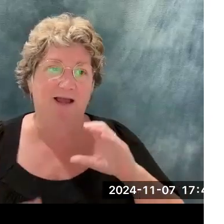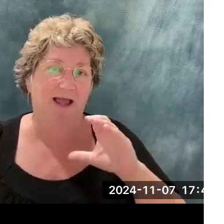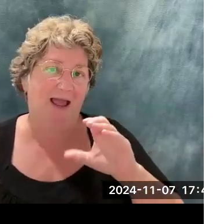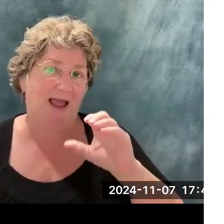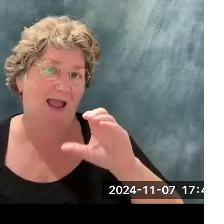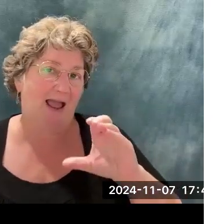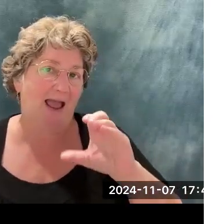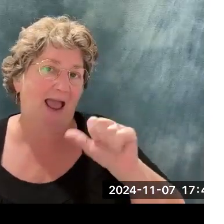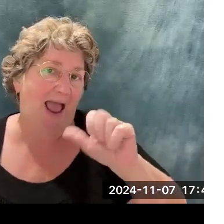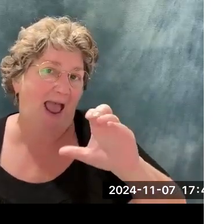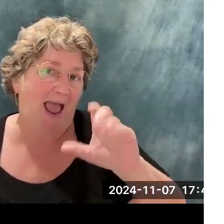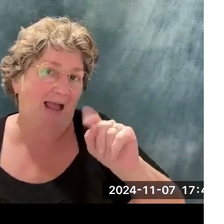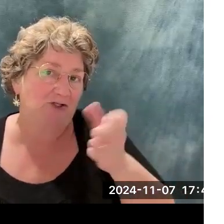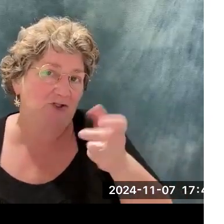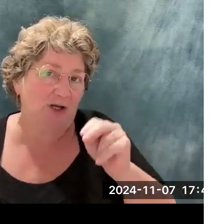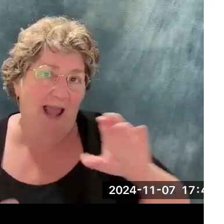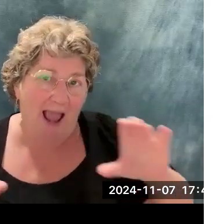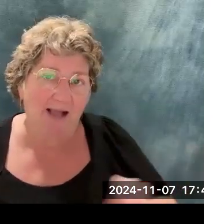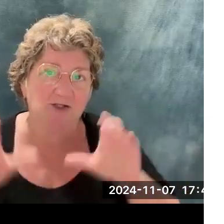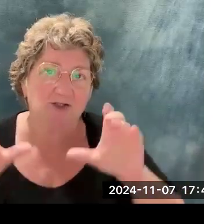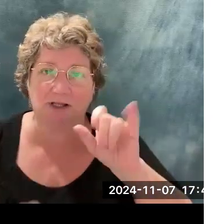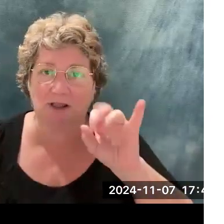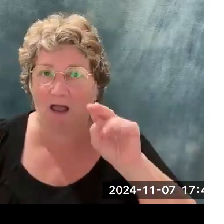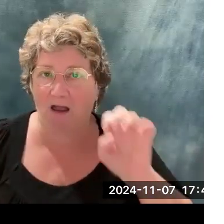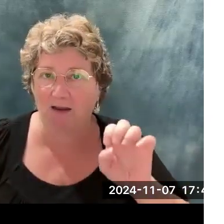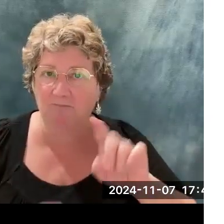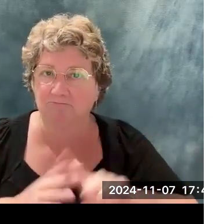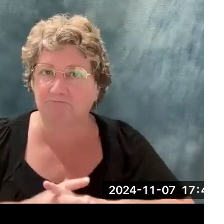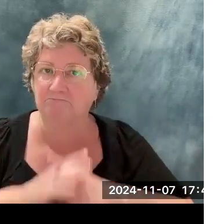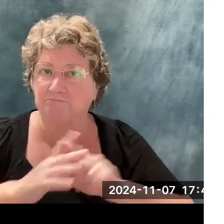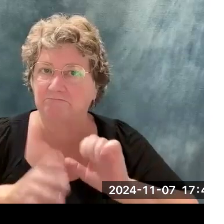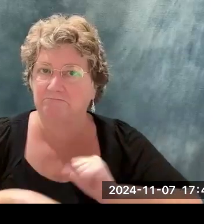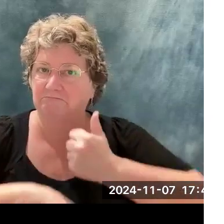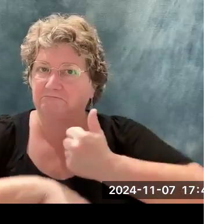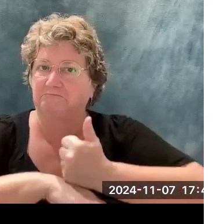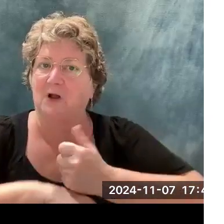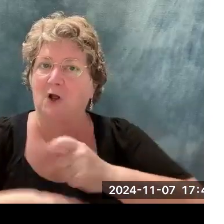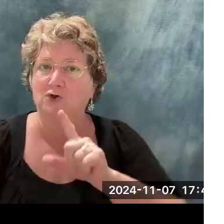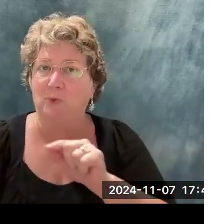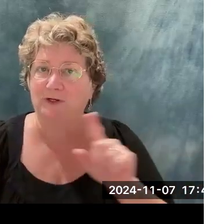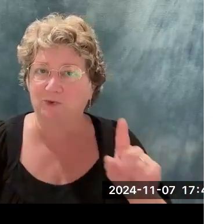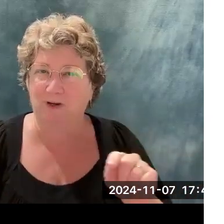That began in 2020, and the Action Line is actually an acronym that stands for the Adult